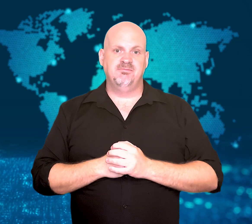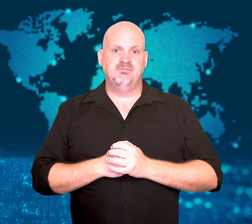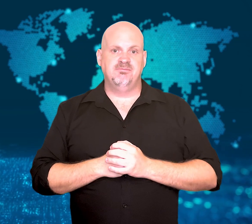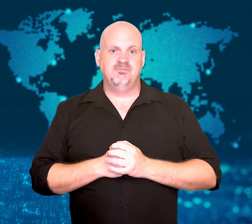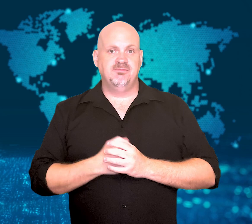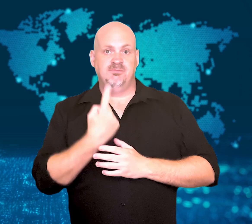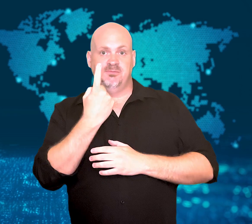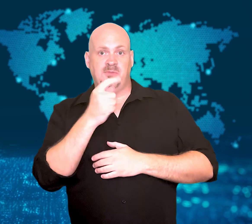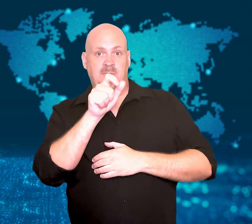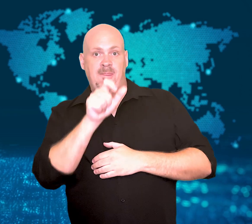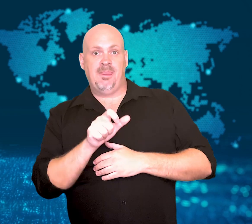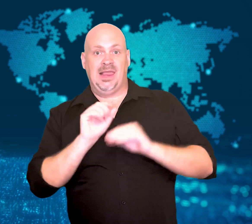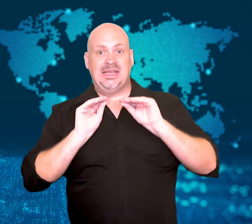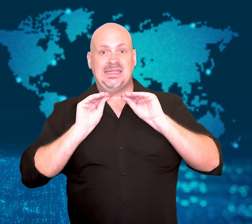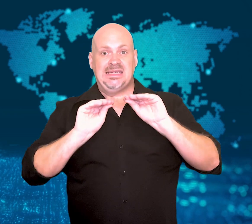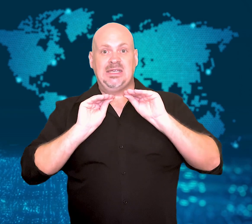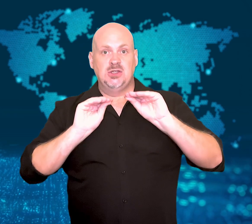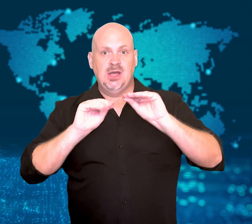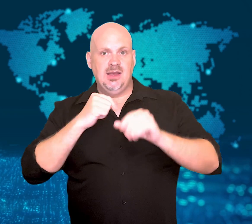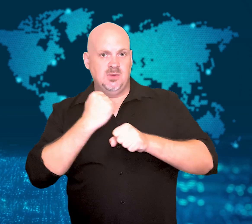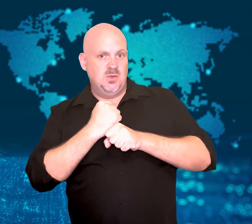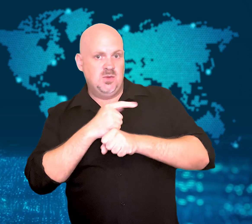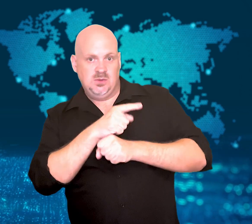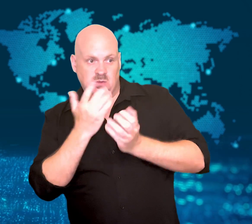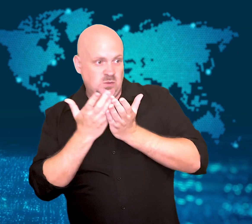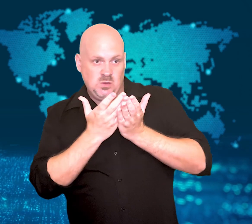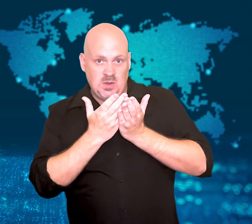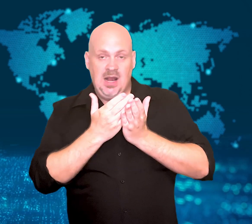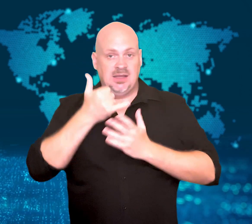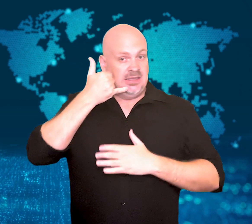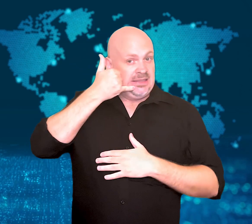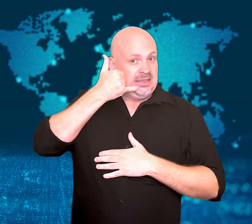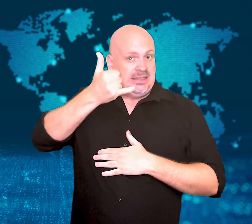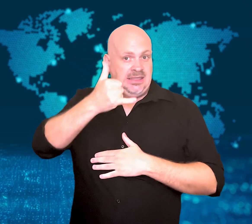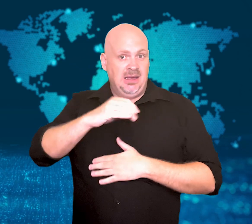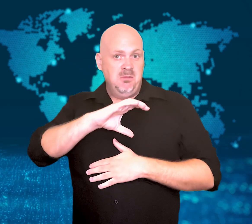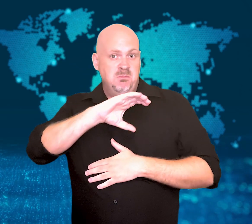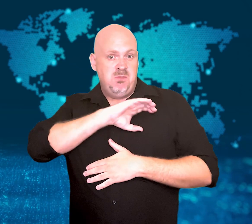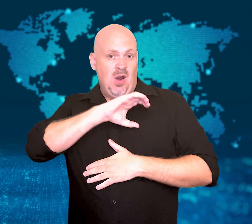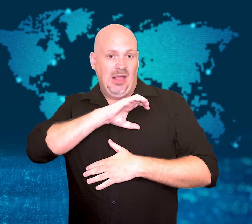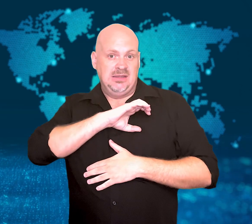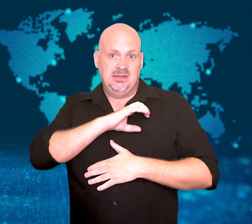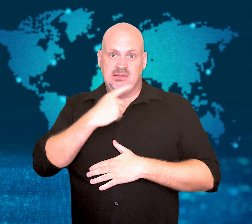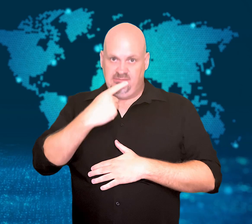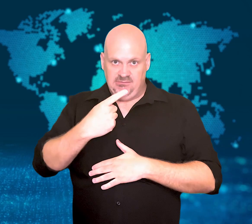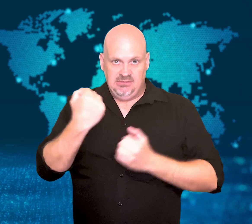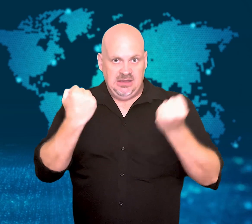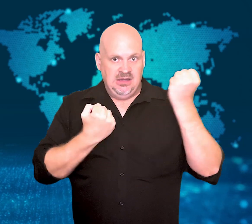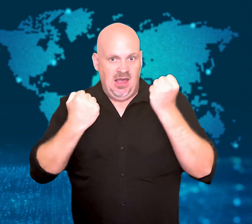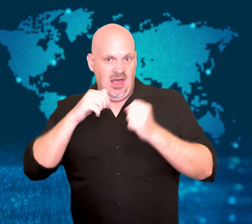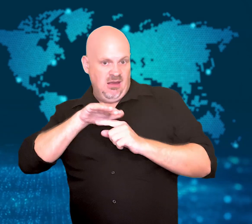and shot at the school several times.